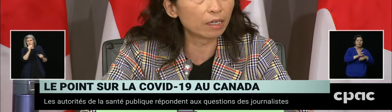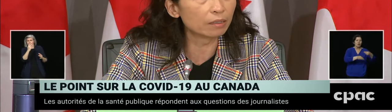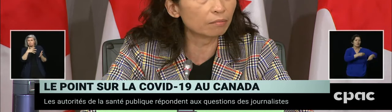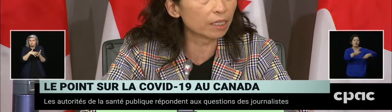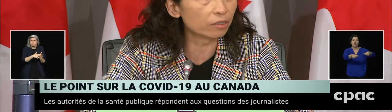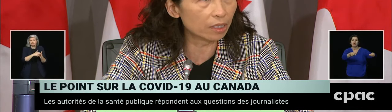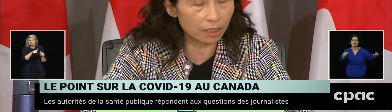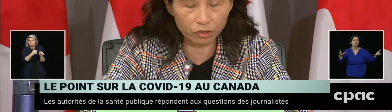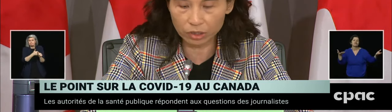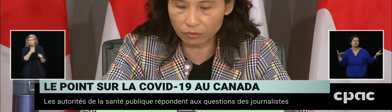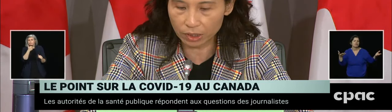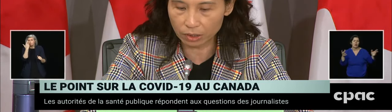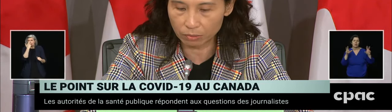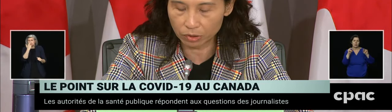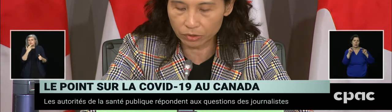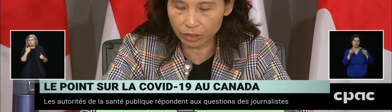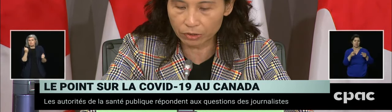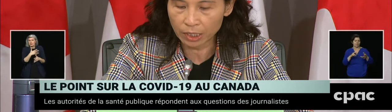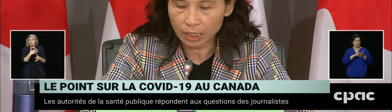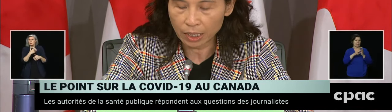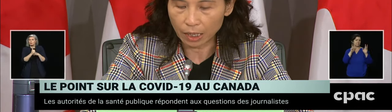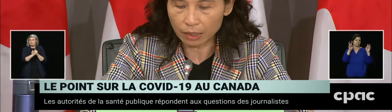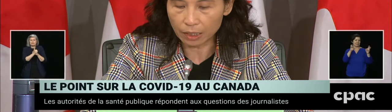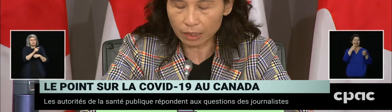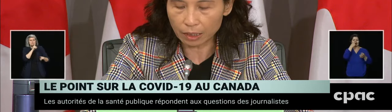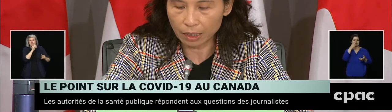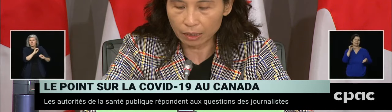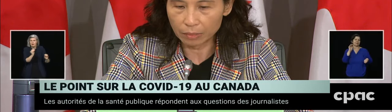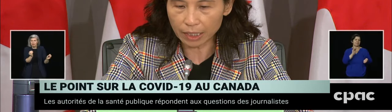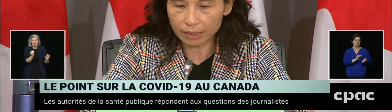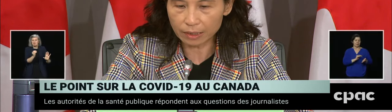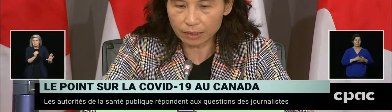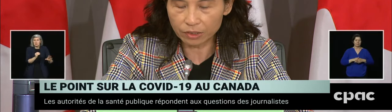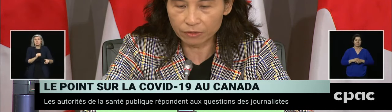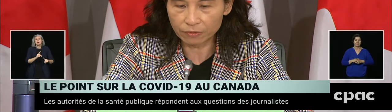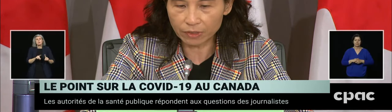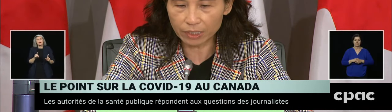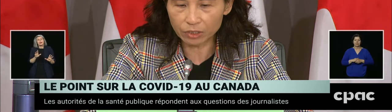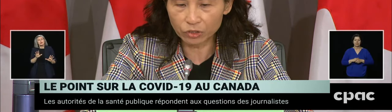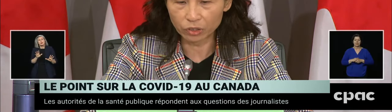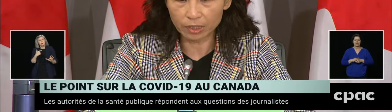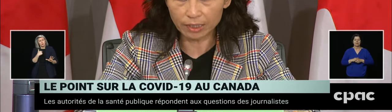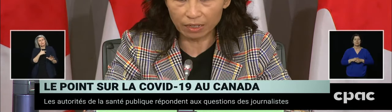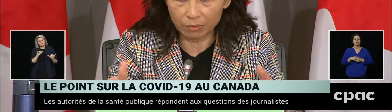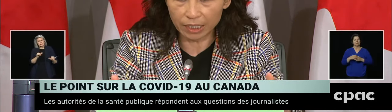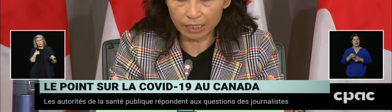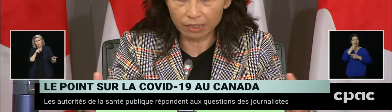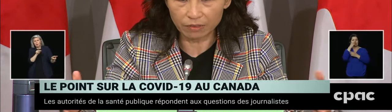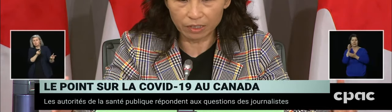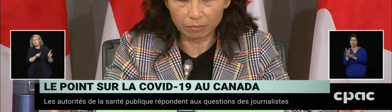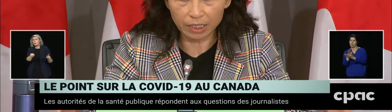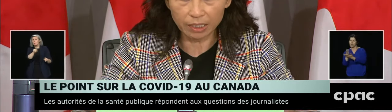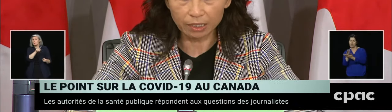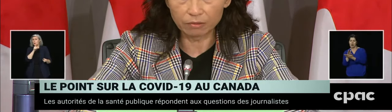FACTORS. AT THE TIME, IT WAS SORT OF MODERATE FOR PEOPLE WHO MAY HAVE UNDERLYING MEDICAL CONDITIONS,